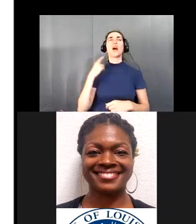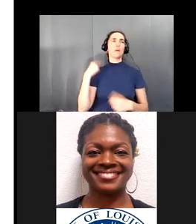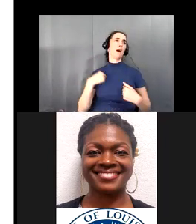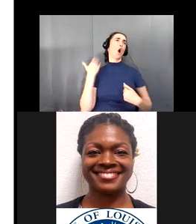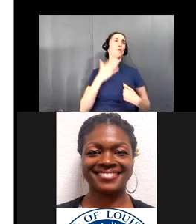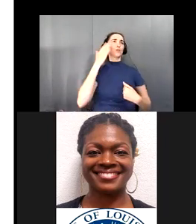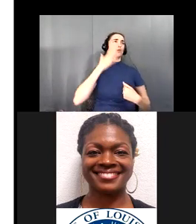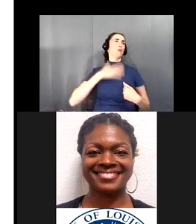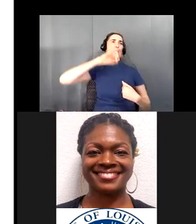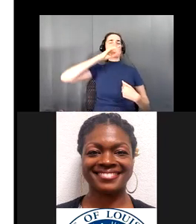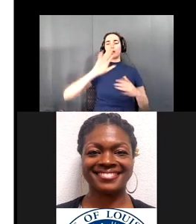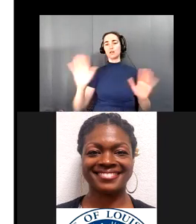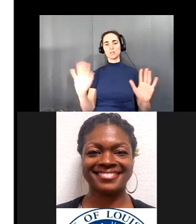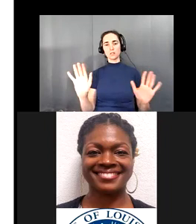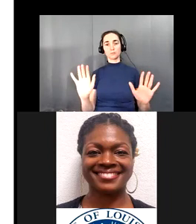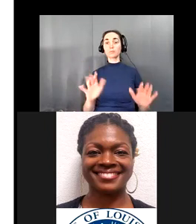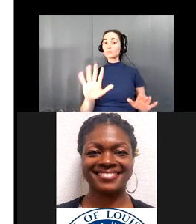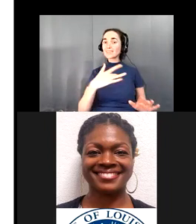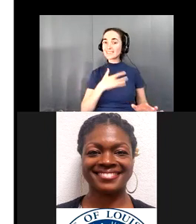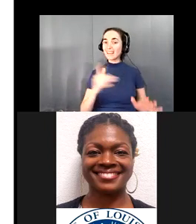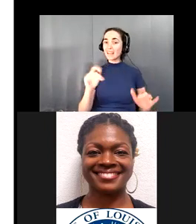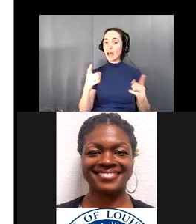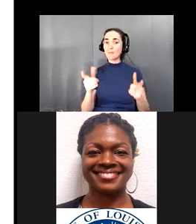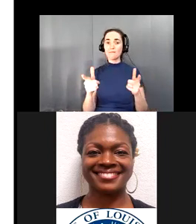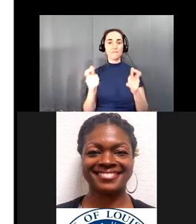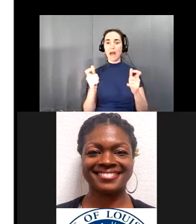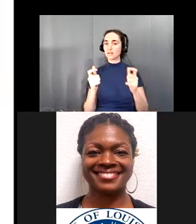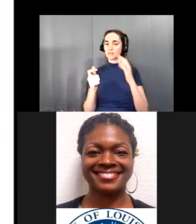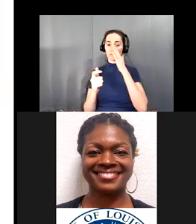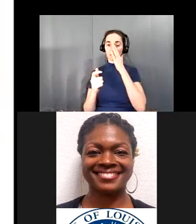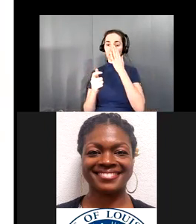obviously, it happens pretty quick. 16:16:53 We know that if they wander obviously